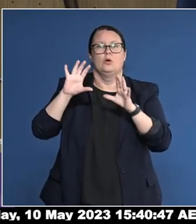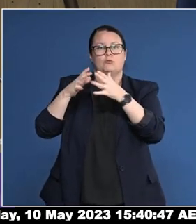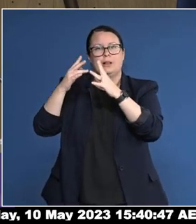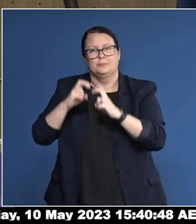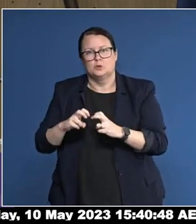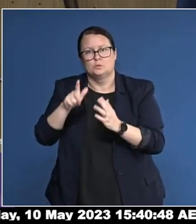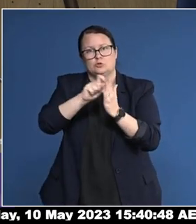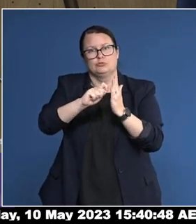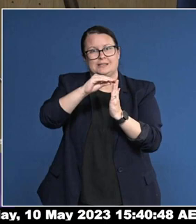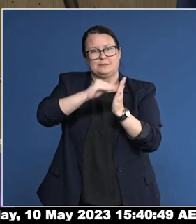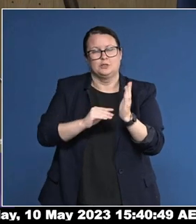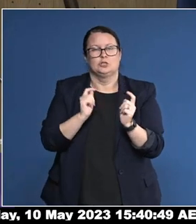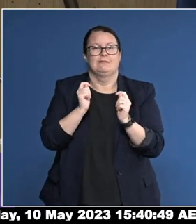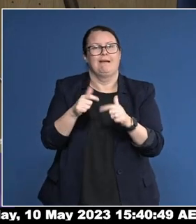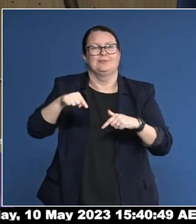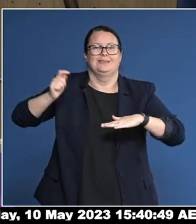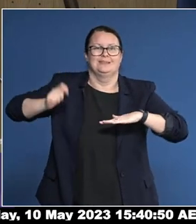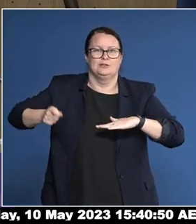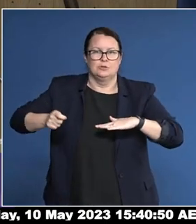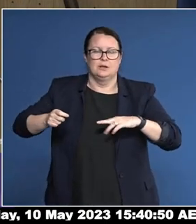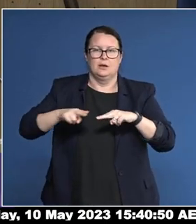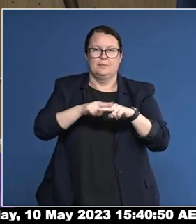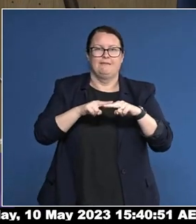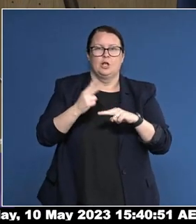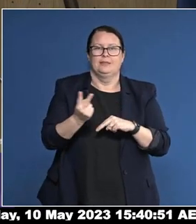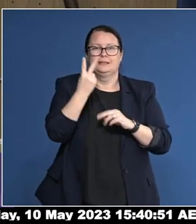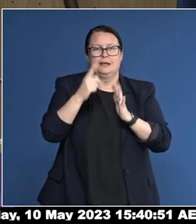the hearing by Friday, 2 June 2023.